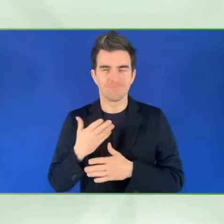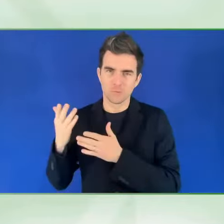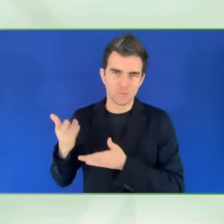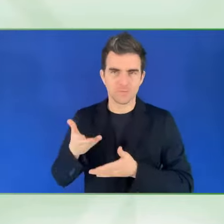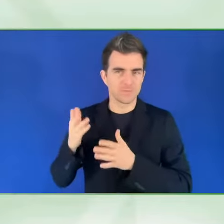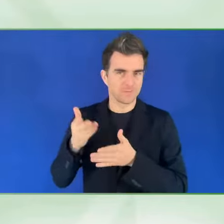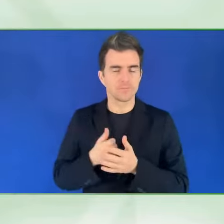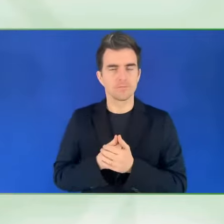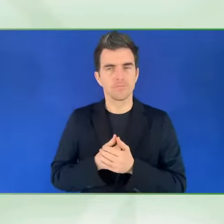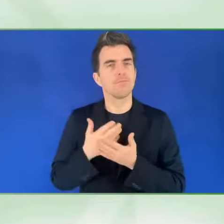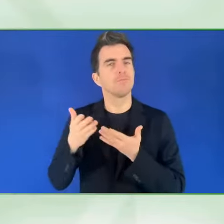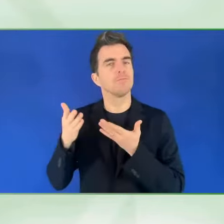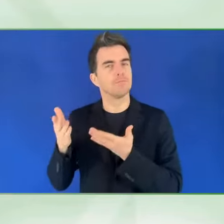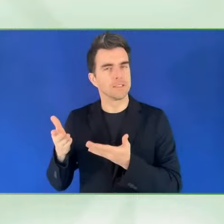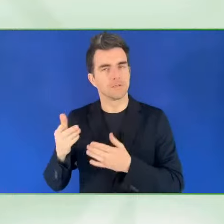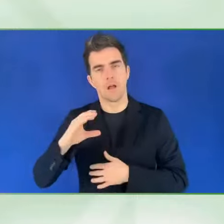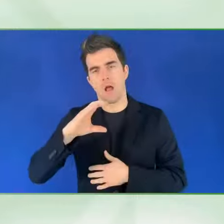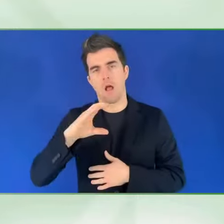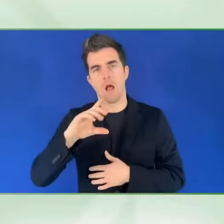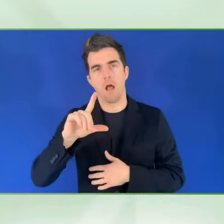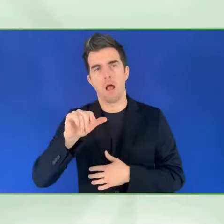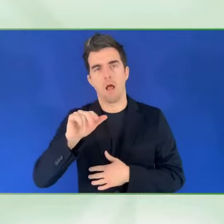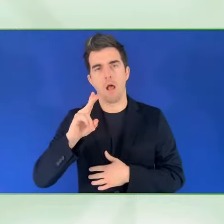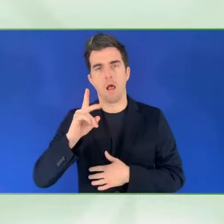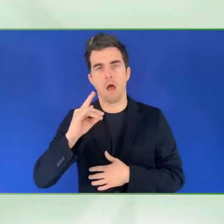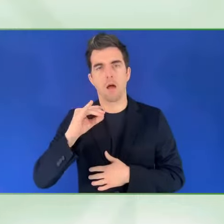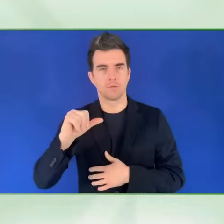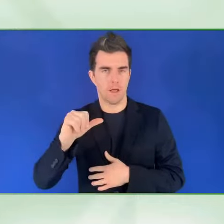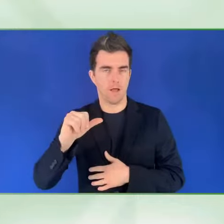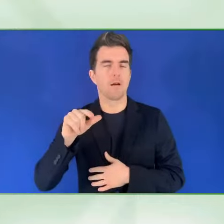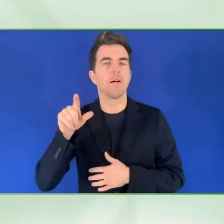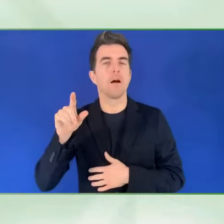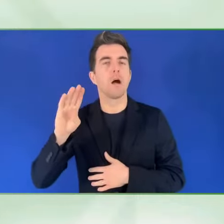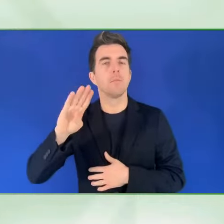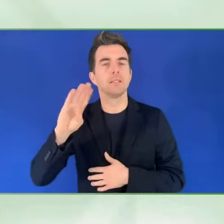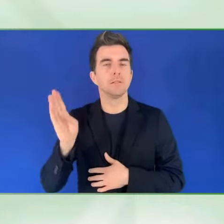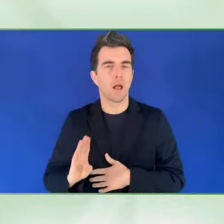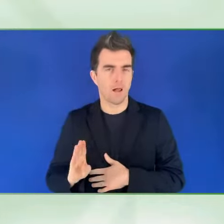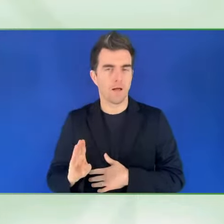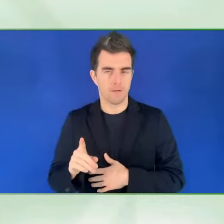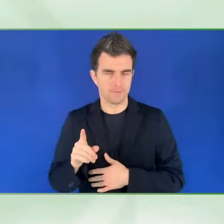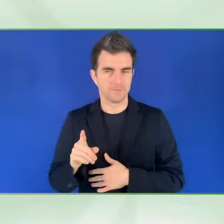They work with professional artists, actors, musicians, and a photographer.